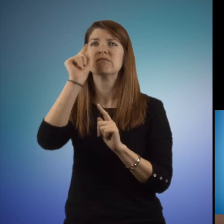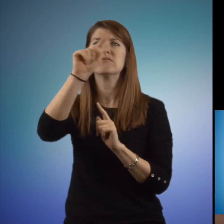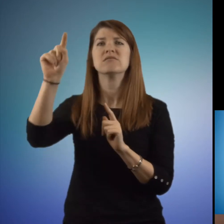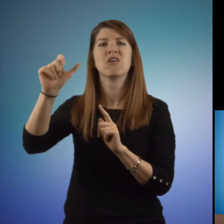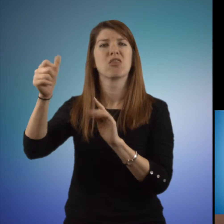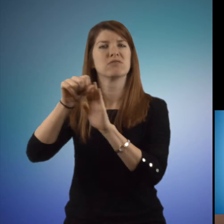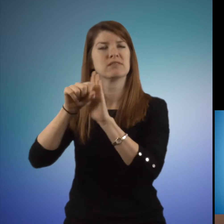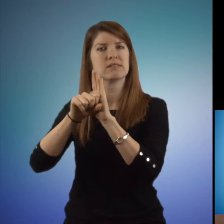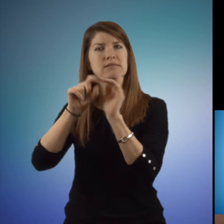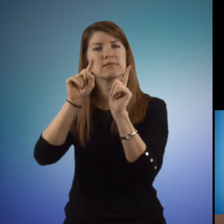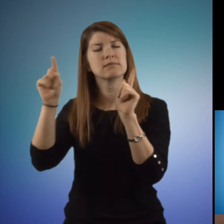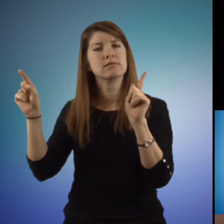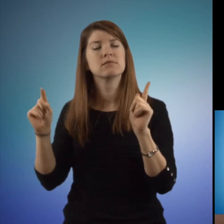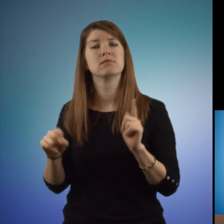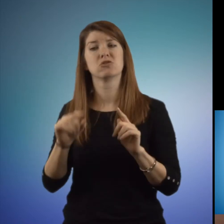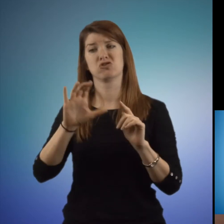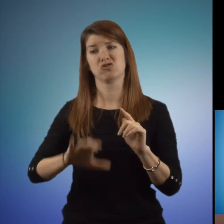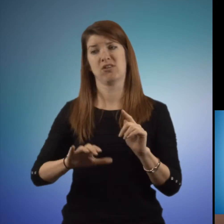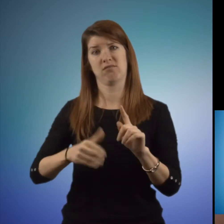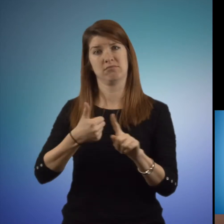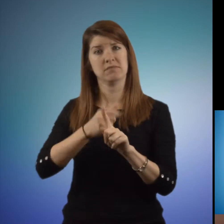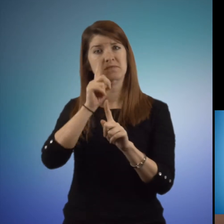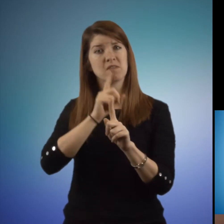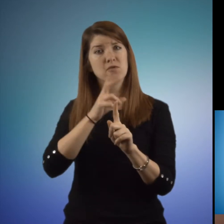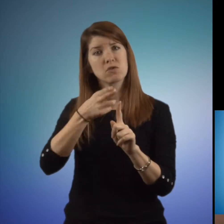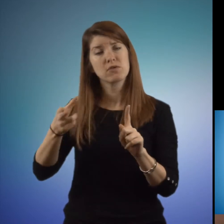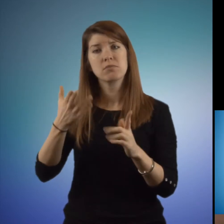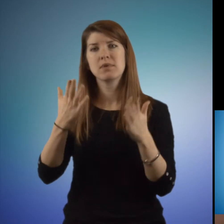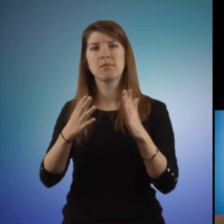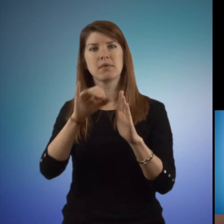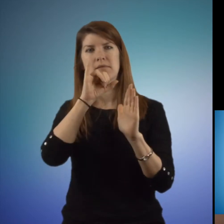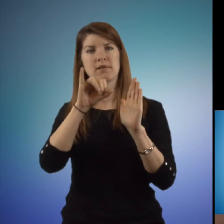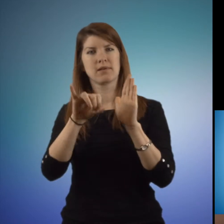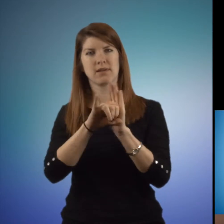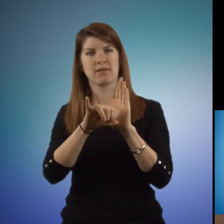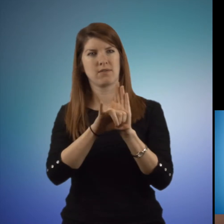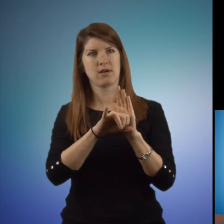or hard of hearing will be identified as under the category of speech language